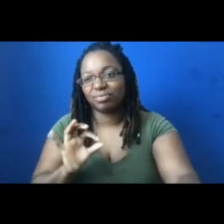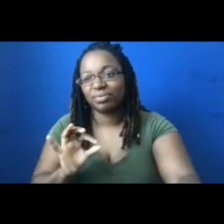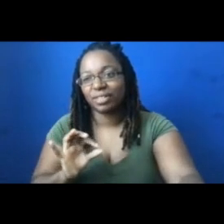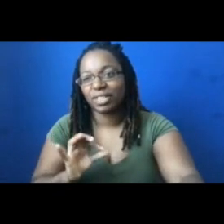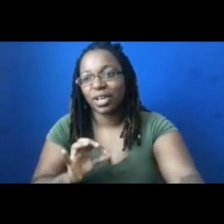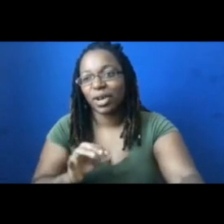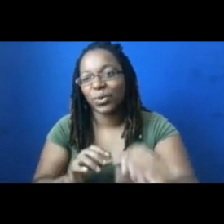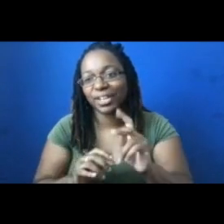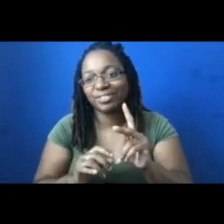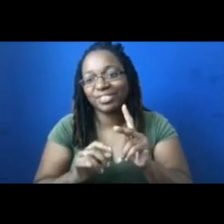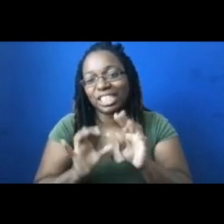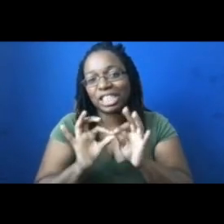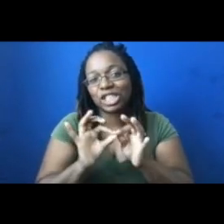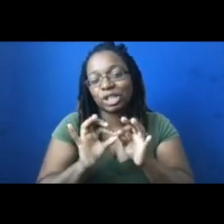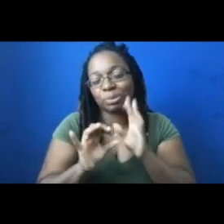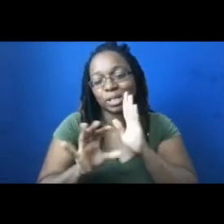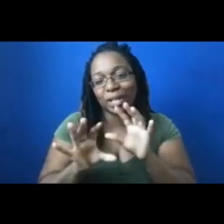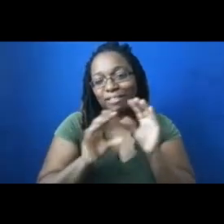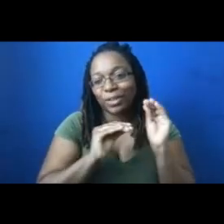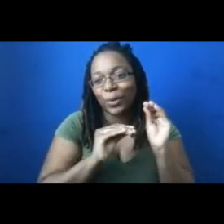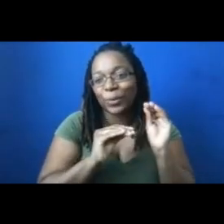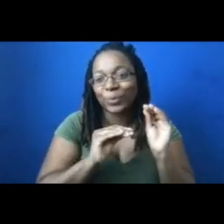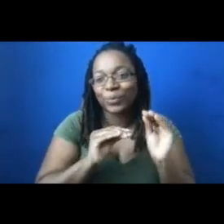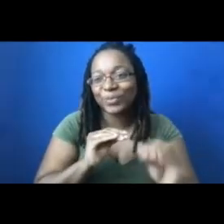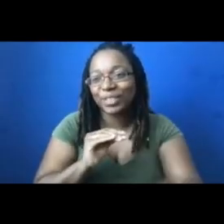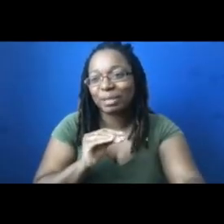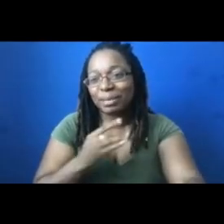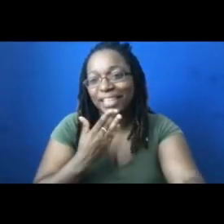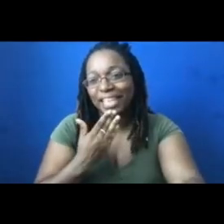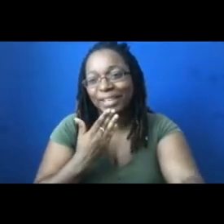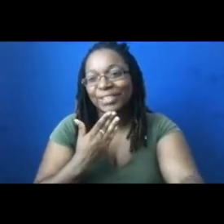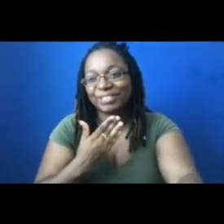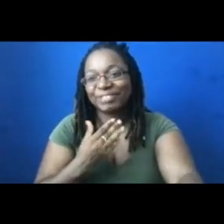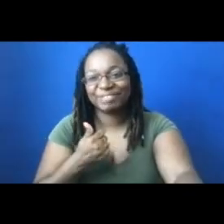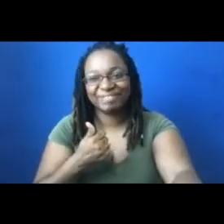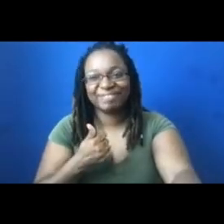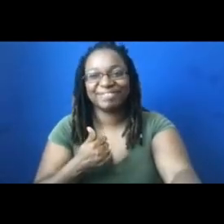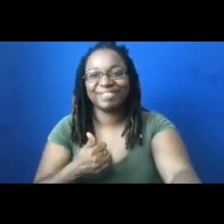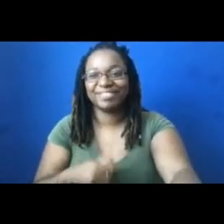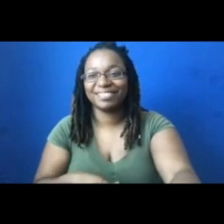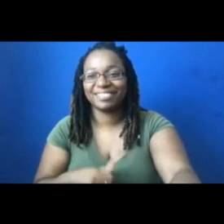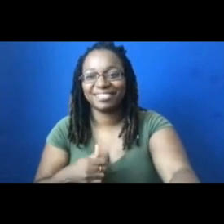Ned Gardiner: Please continue. Thank you. Amara Davis: The interpreters will have to go. Yes. Thank you. Ned Gardiner: Thank you, Miss Williams.